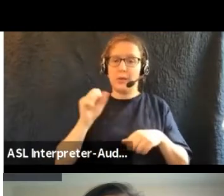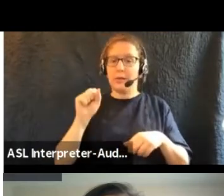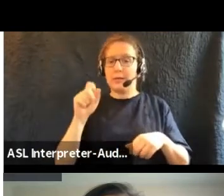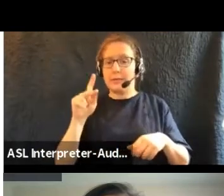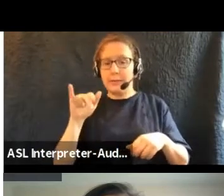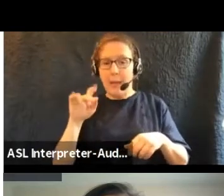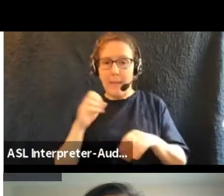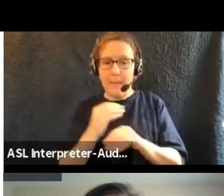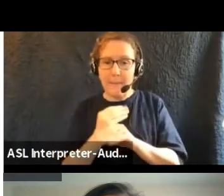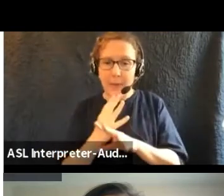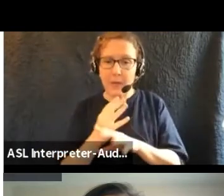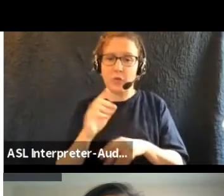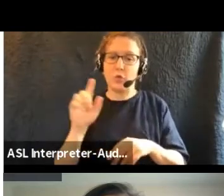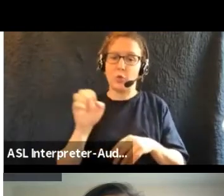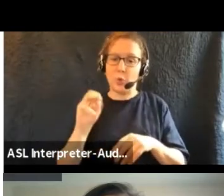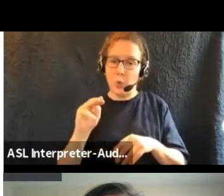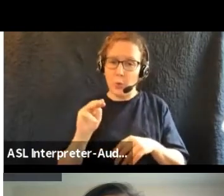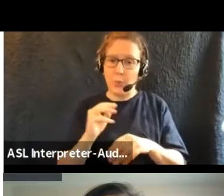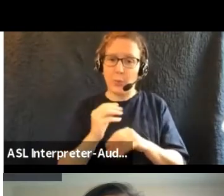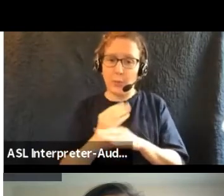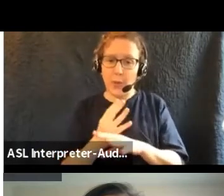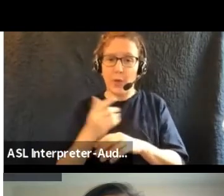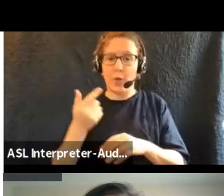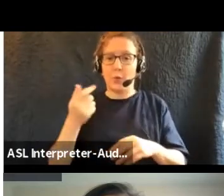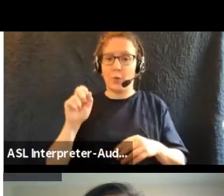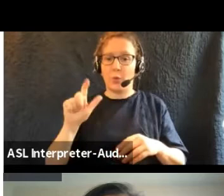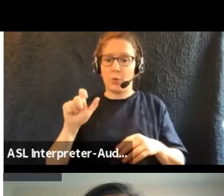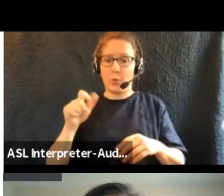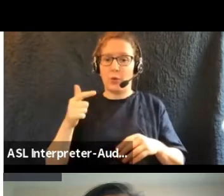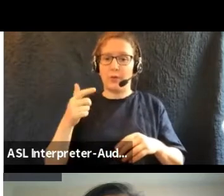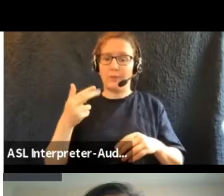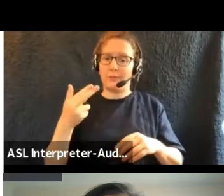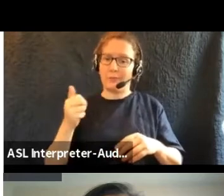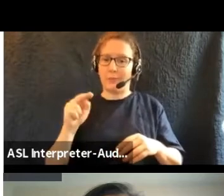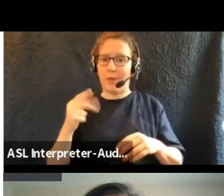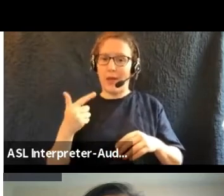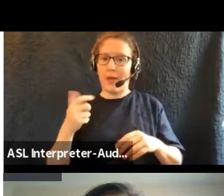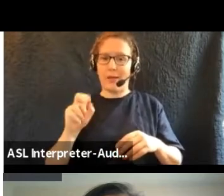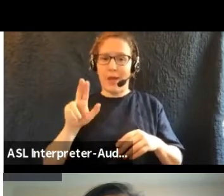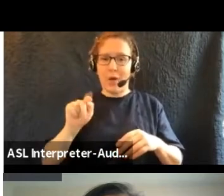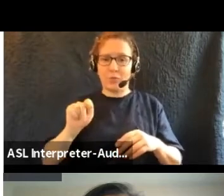It was also my first experience working with adults in agencies who shared with me that